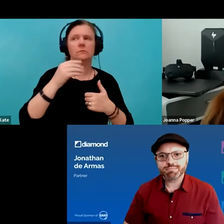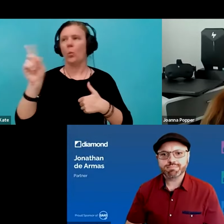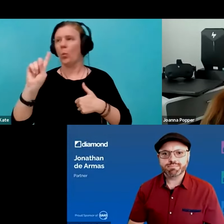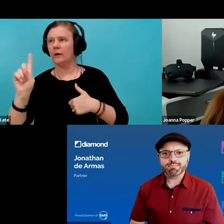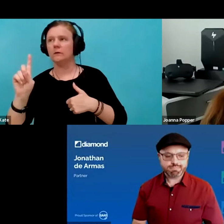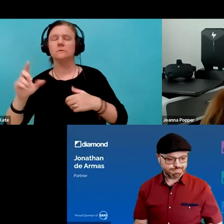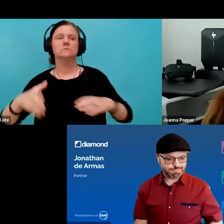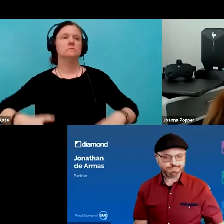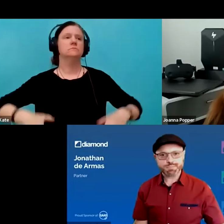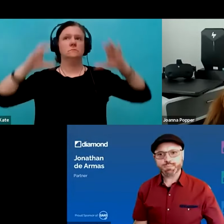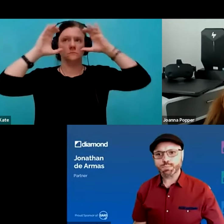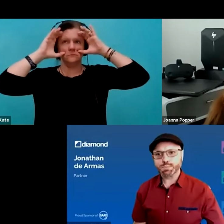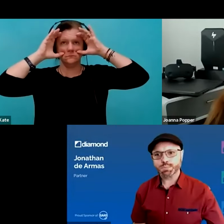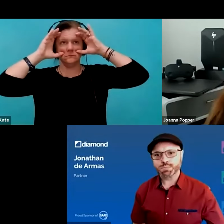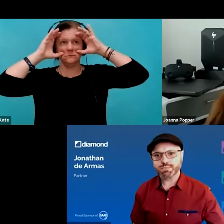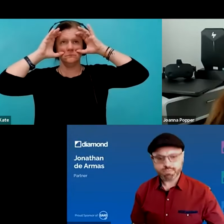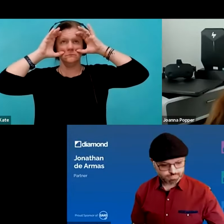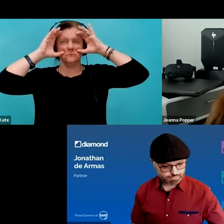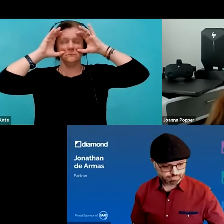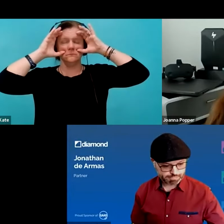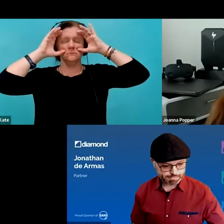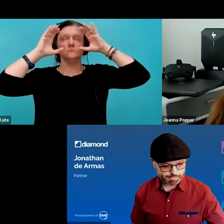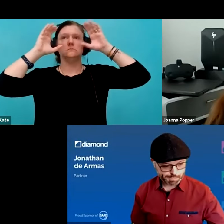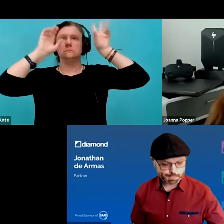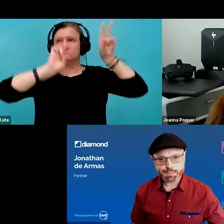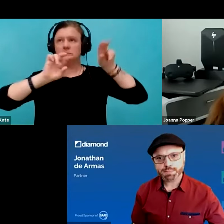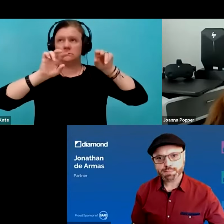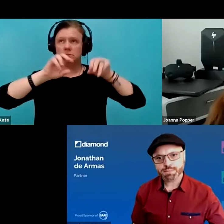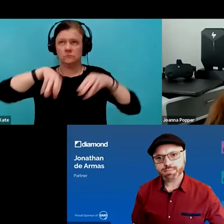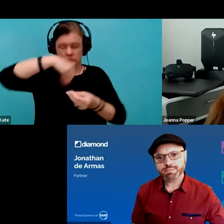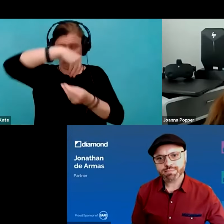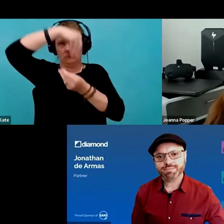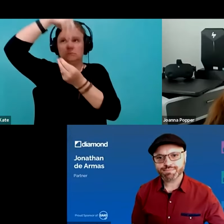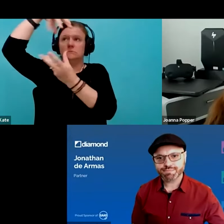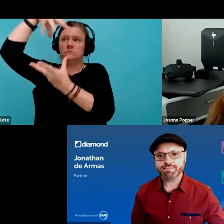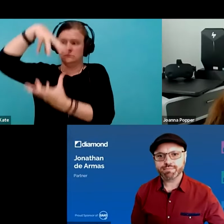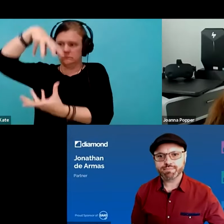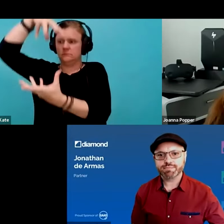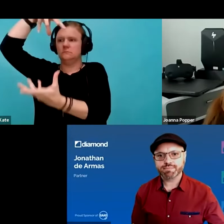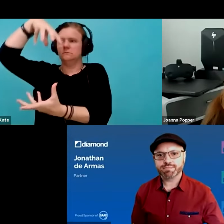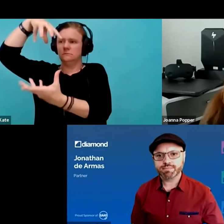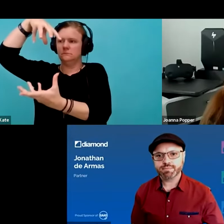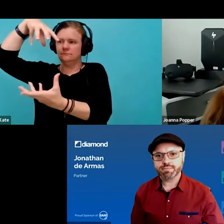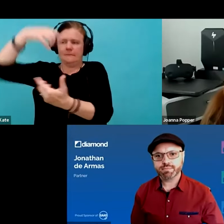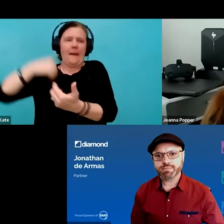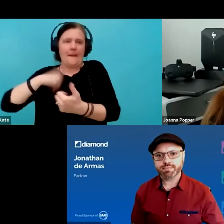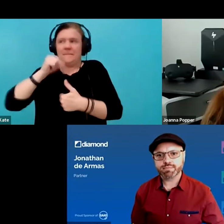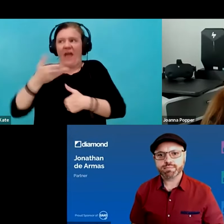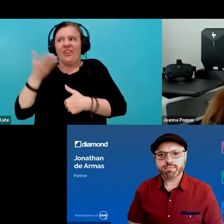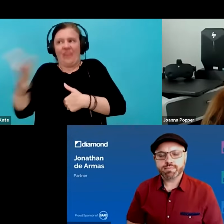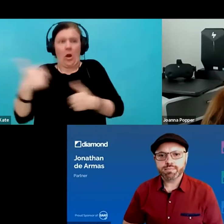can put on a headset and be transported to to a location to a place that you aren't physically present at and so